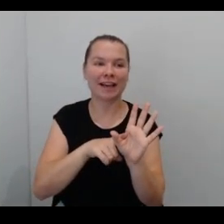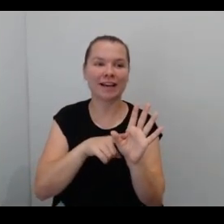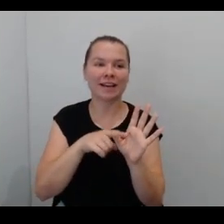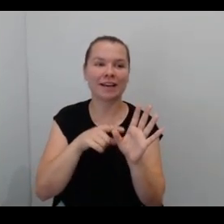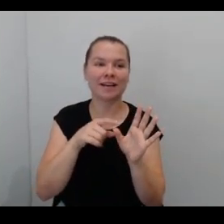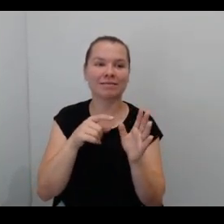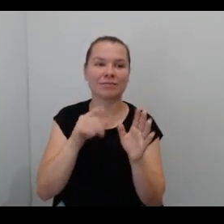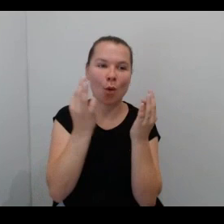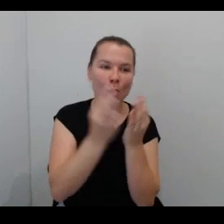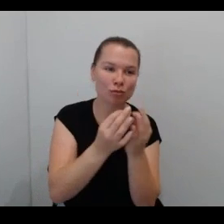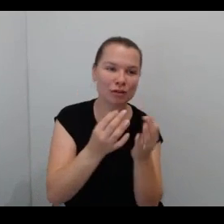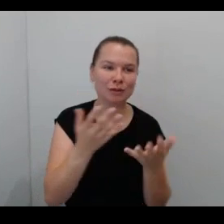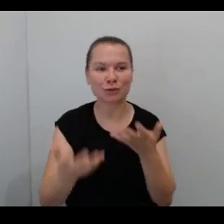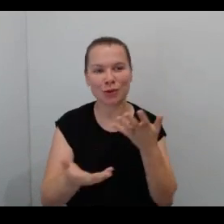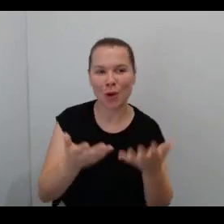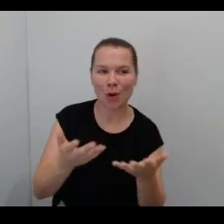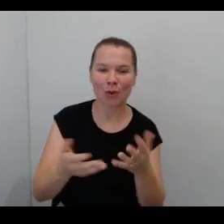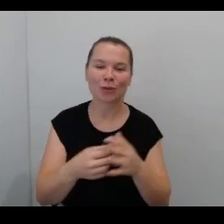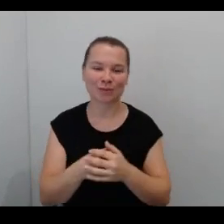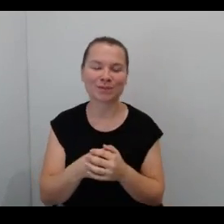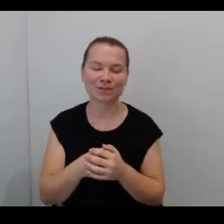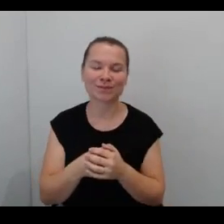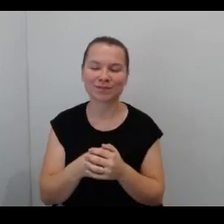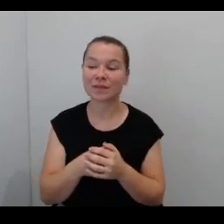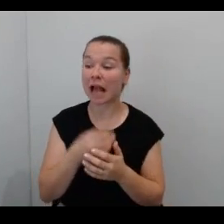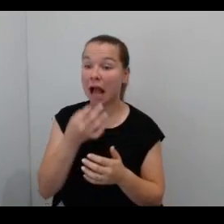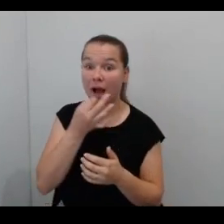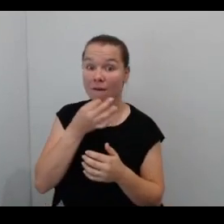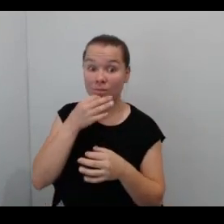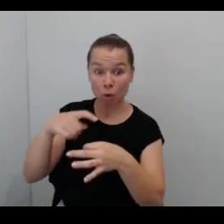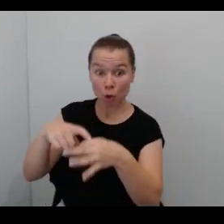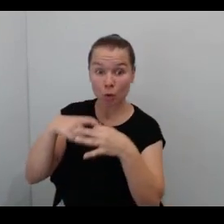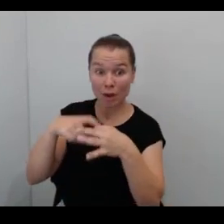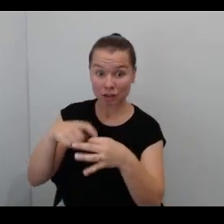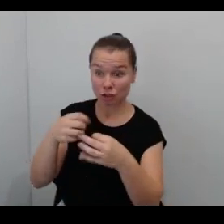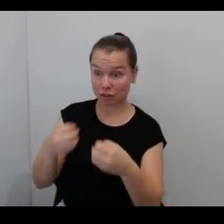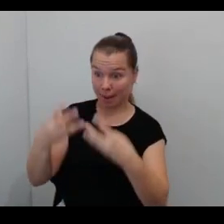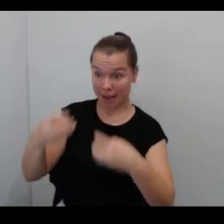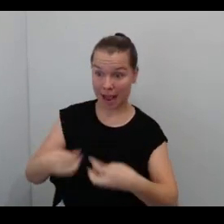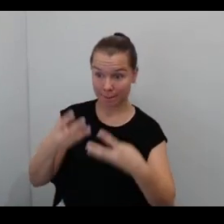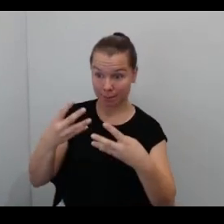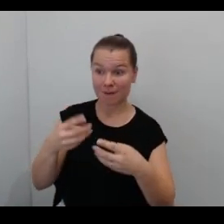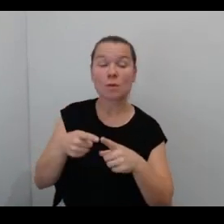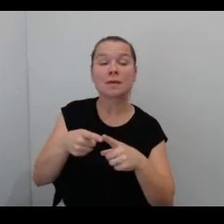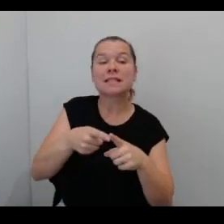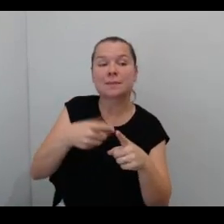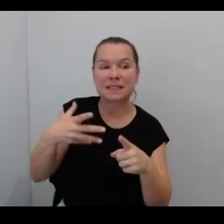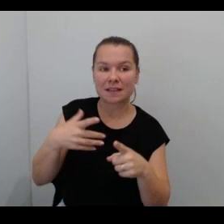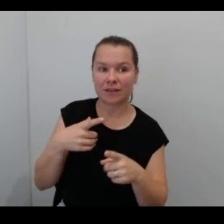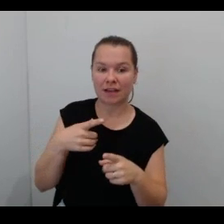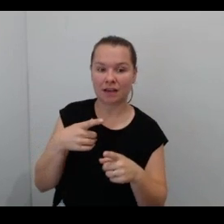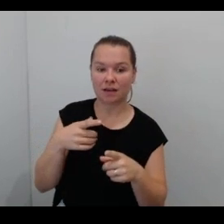We've had a few questions come through for specific types of audiences as well.